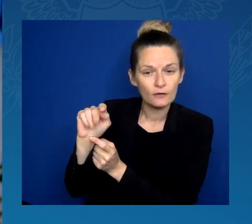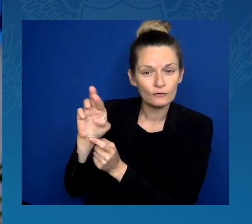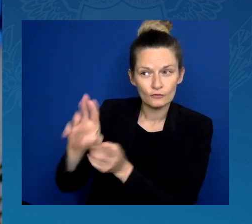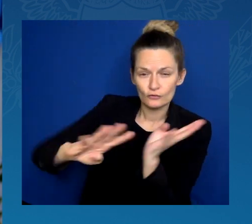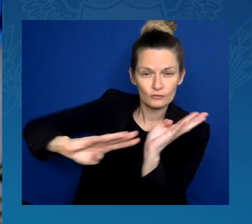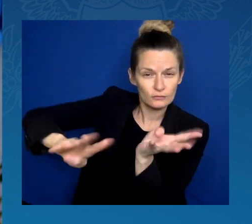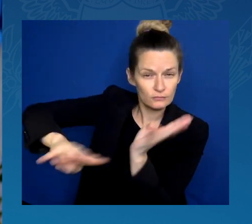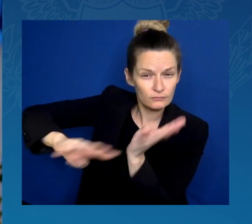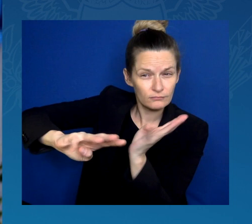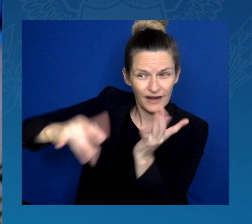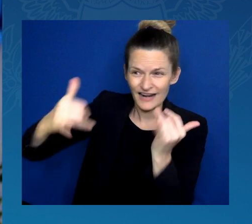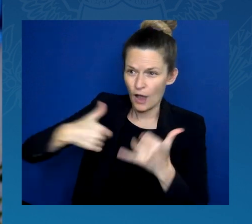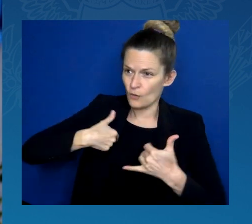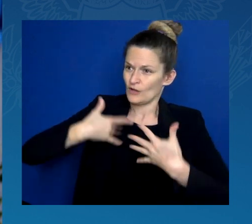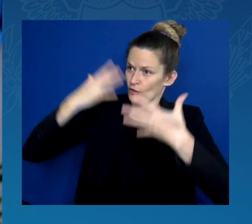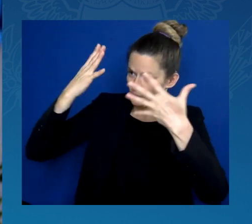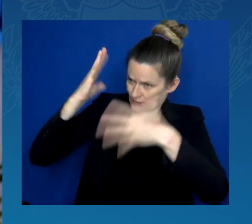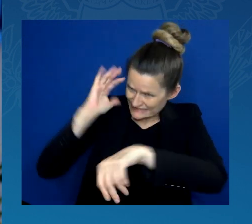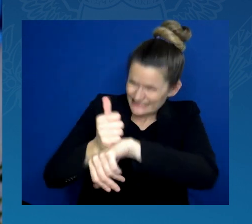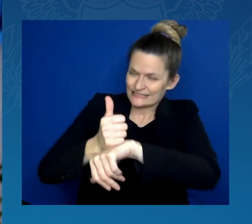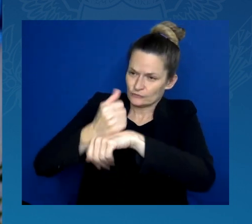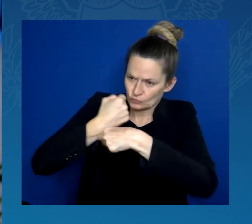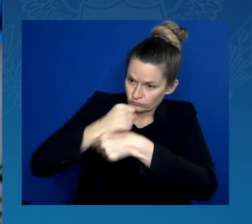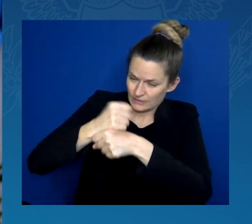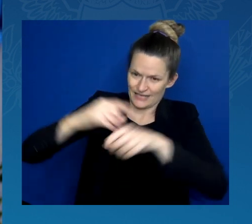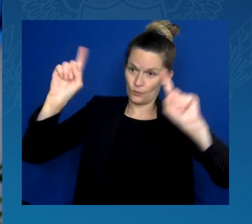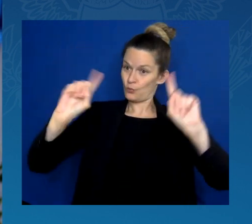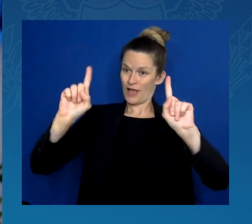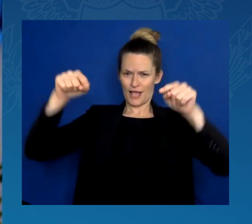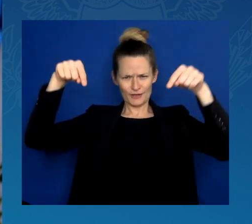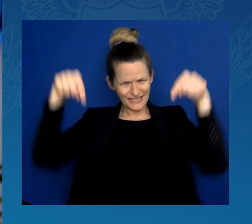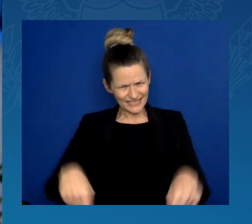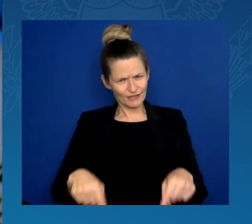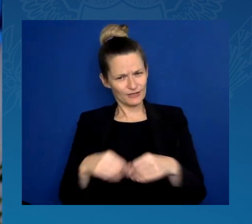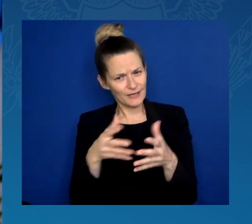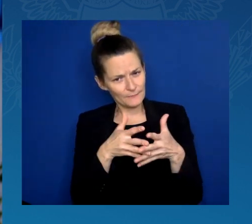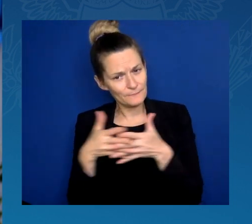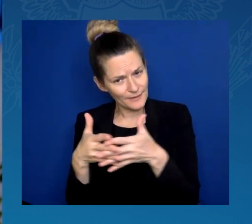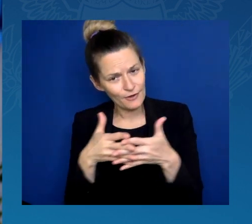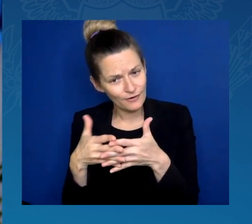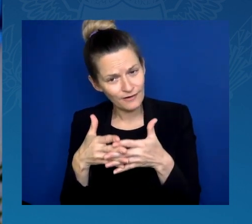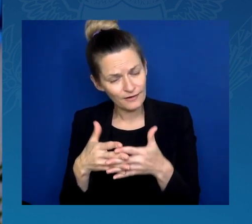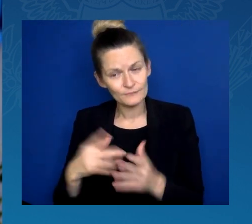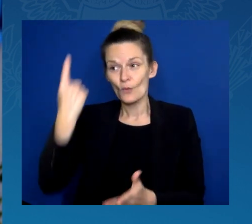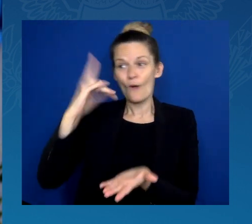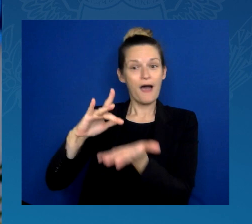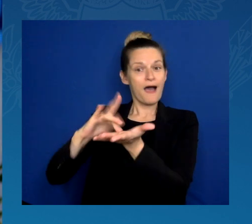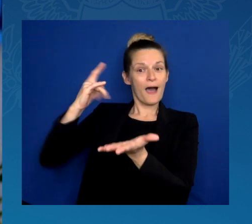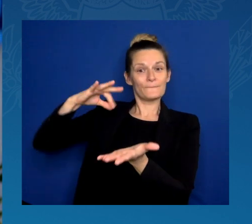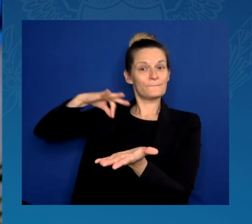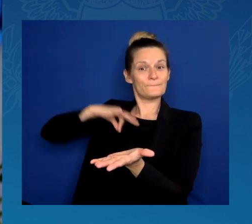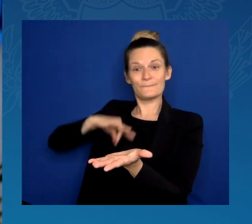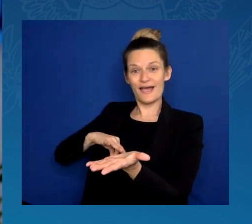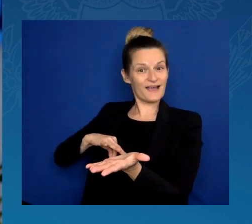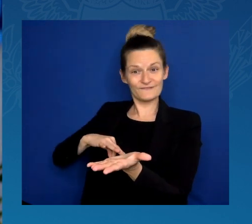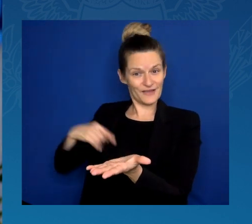And one of the benefits is it will also then boost the American auto industry to manufacture,